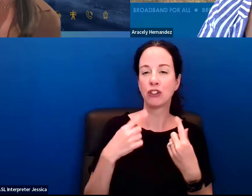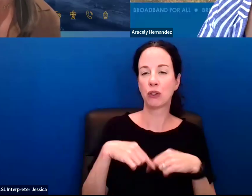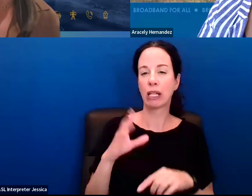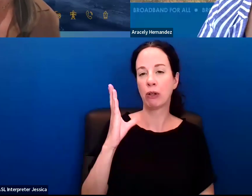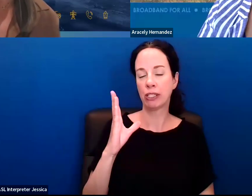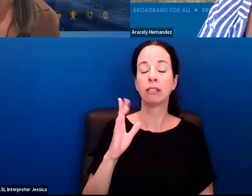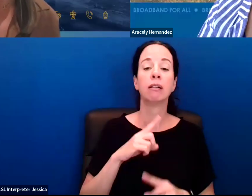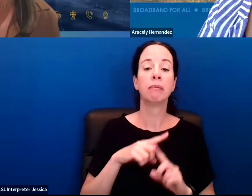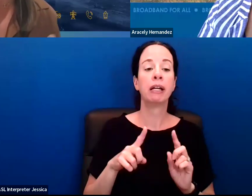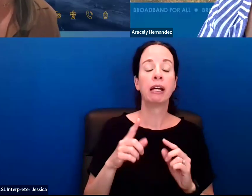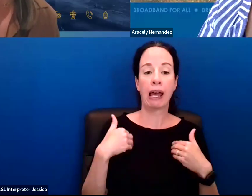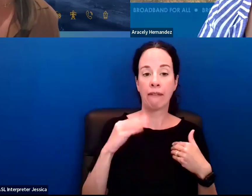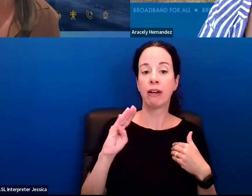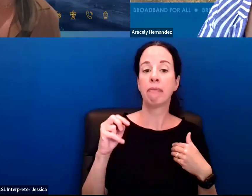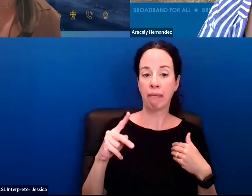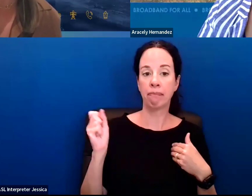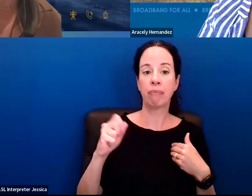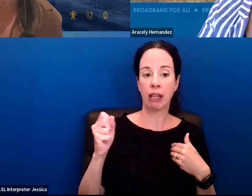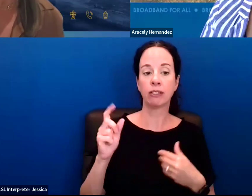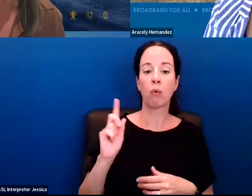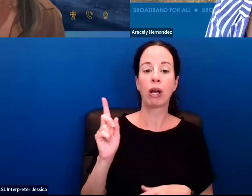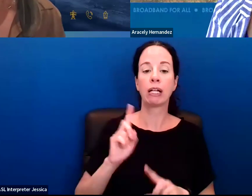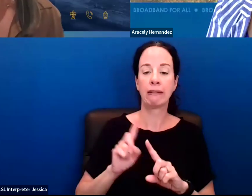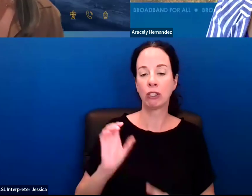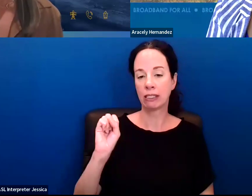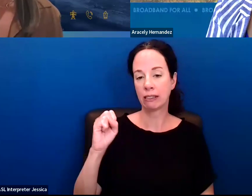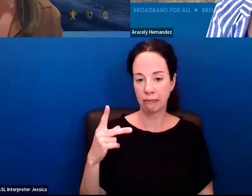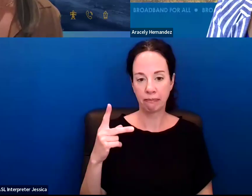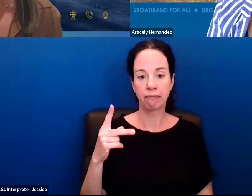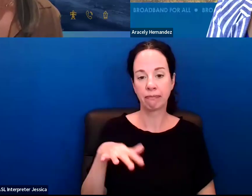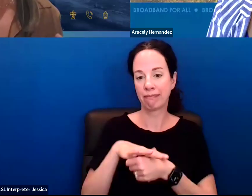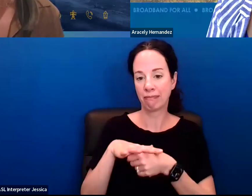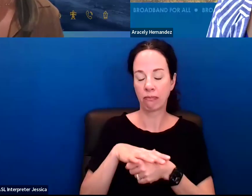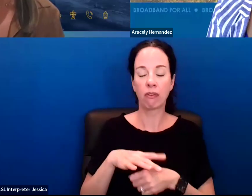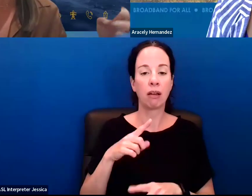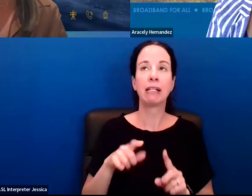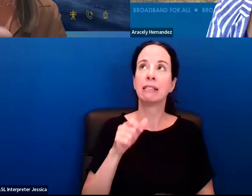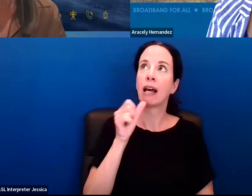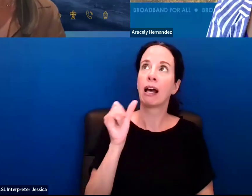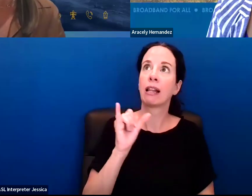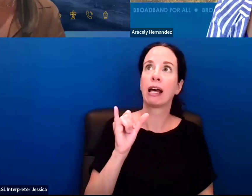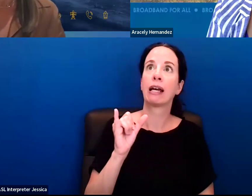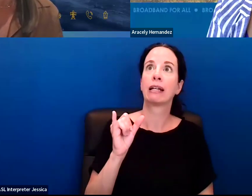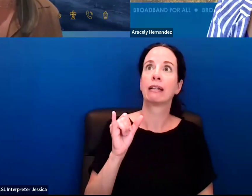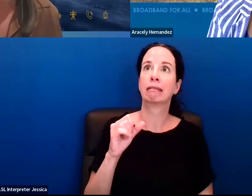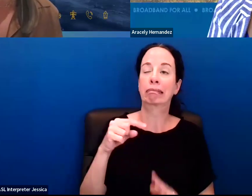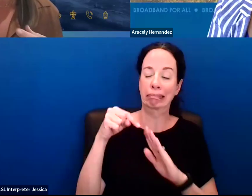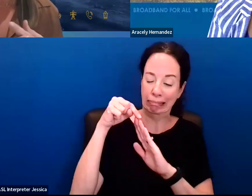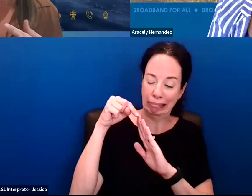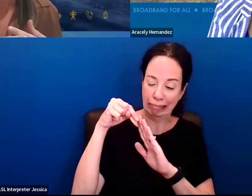there is a map of where service providers are. It is not, I will say, like, a great drill down.